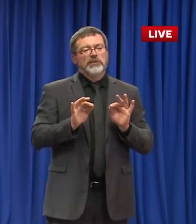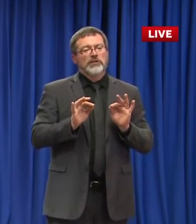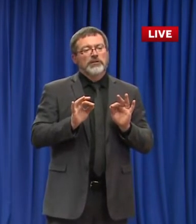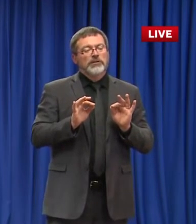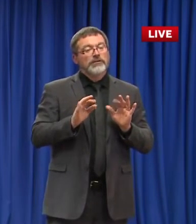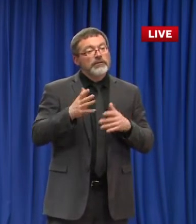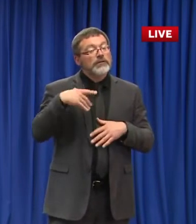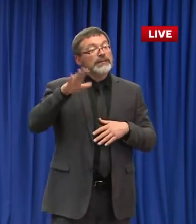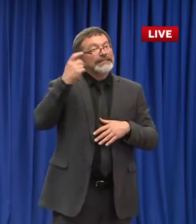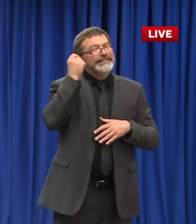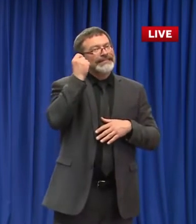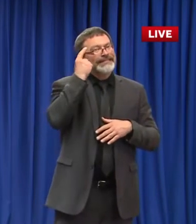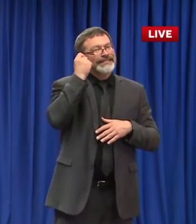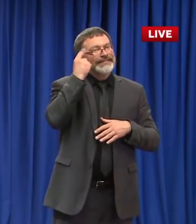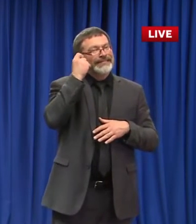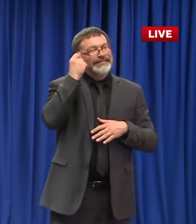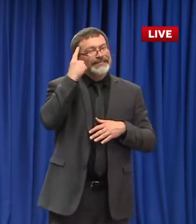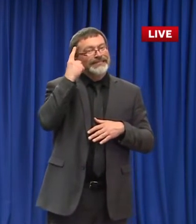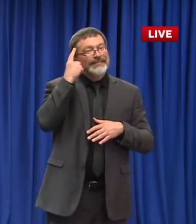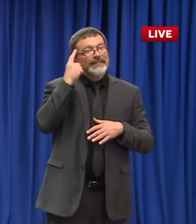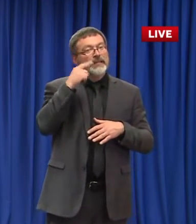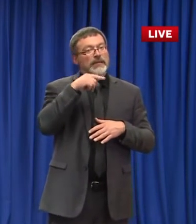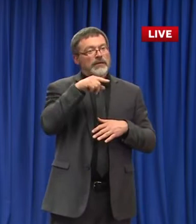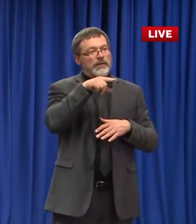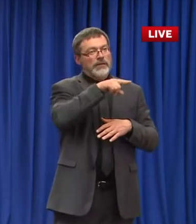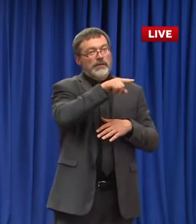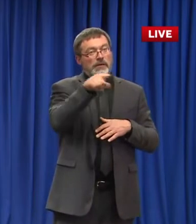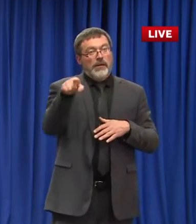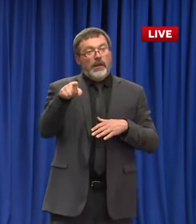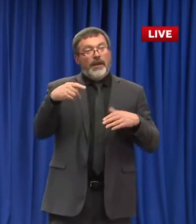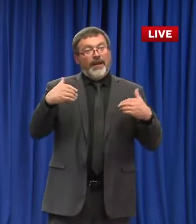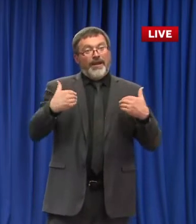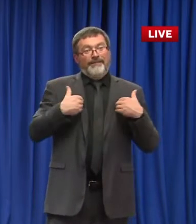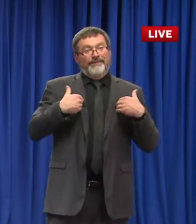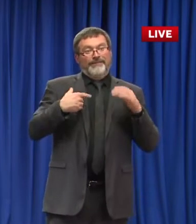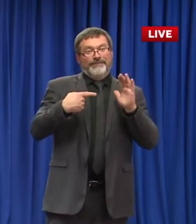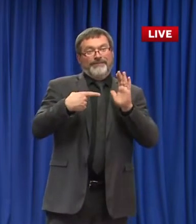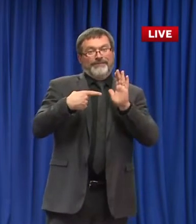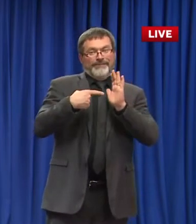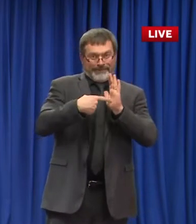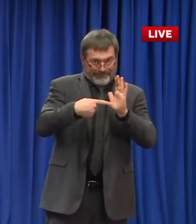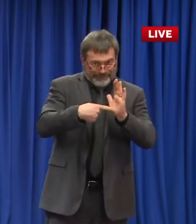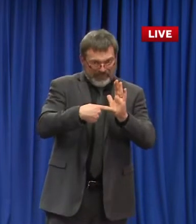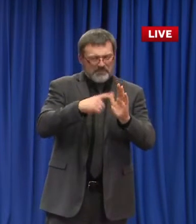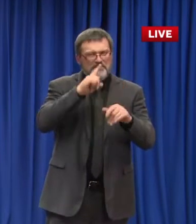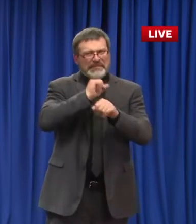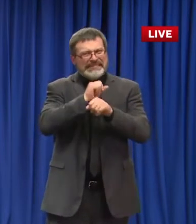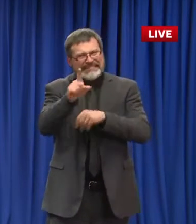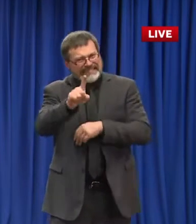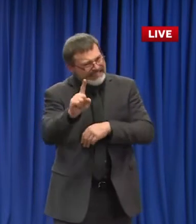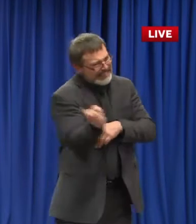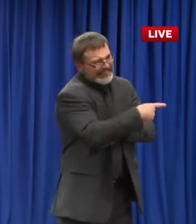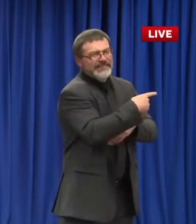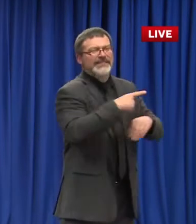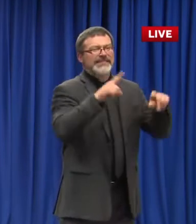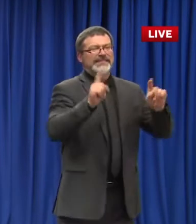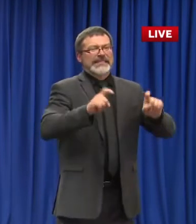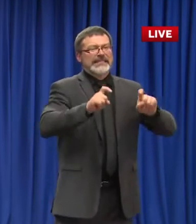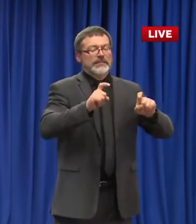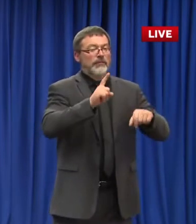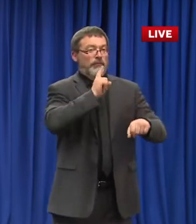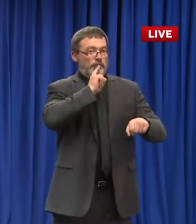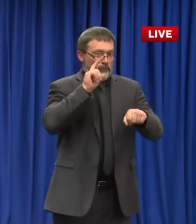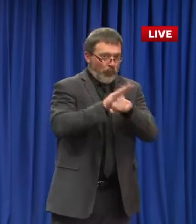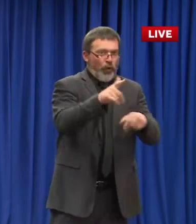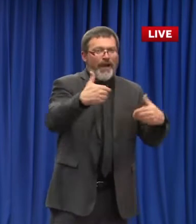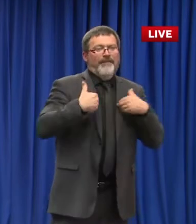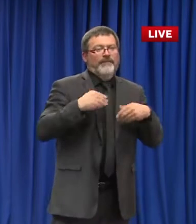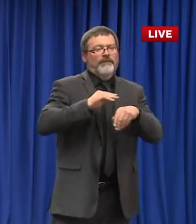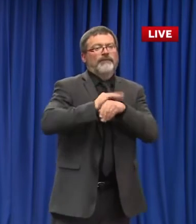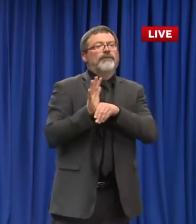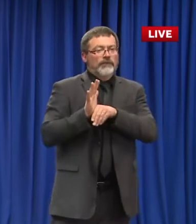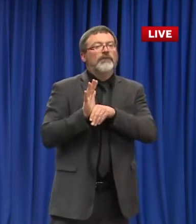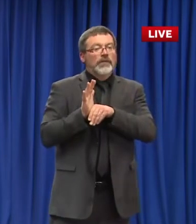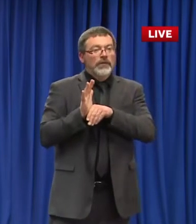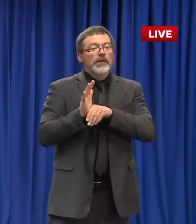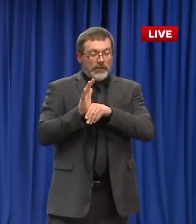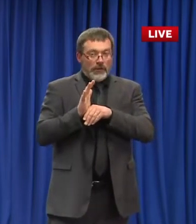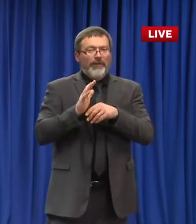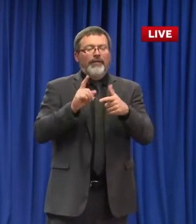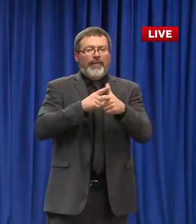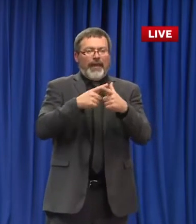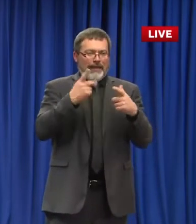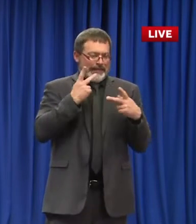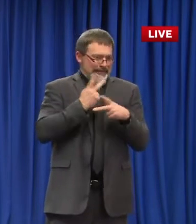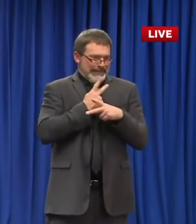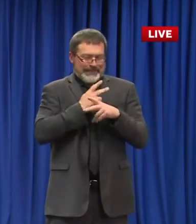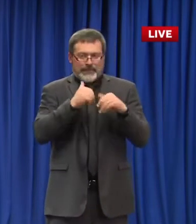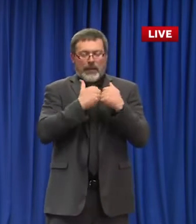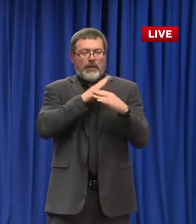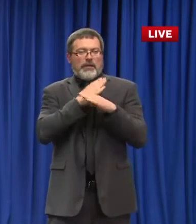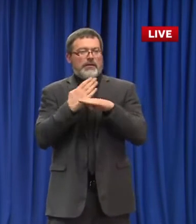VIRUS THAT CAUSES OUR COVID-19, BUT WE DO WANT EVERYBODY WHO IS SYMPTOMATIC TO LOOK FOR TESTING SO THAT WE CAN RAPIDLY IDENTIFY AND HELP PREVENT SPREAD OF COVID-19 WITHIN OUR COMMUNITIES.